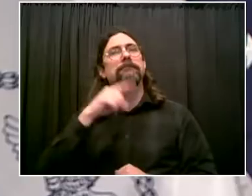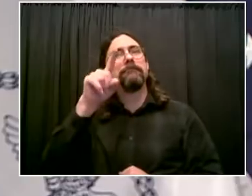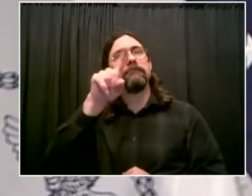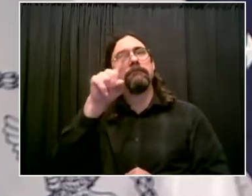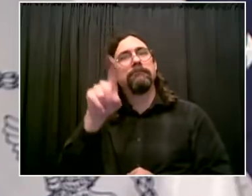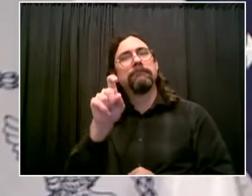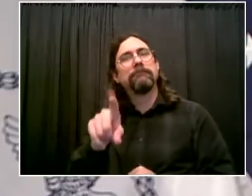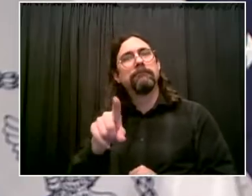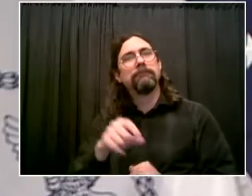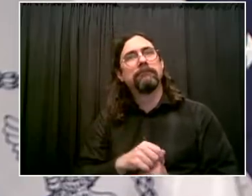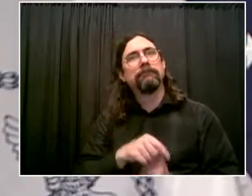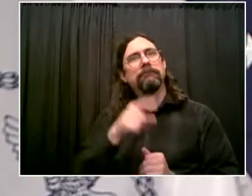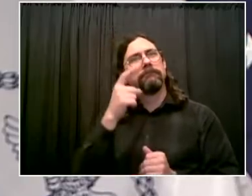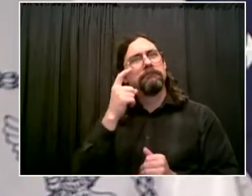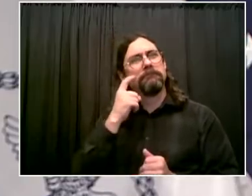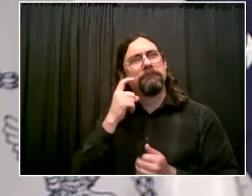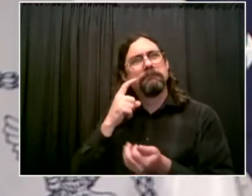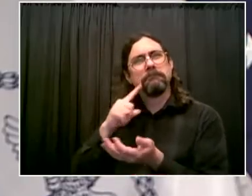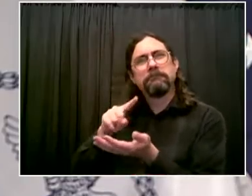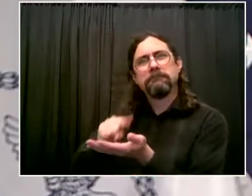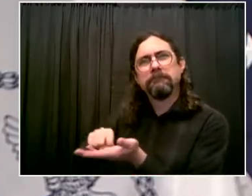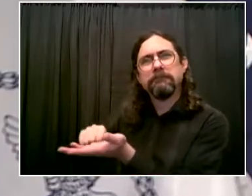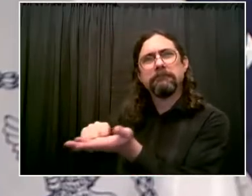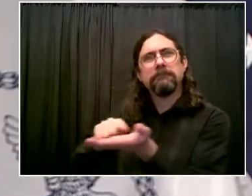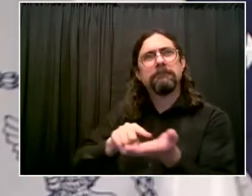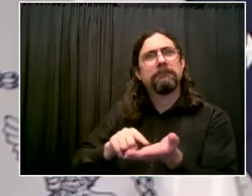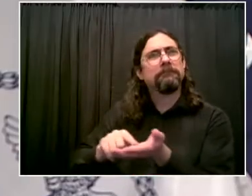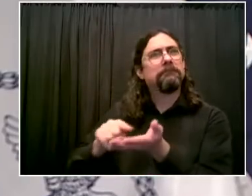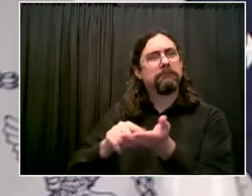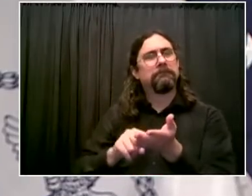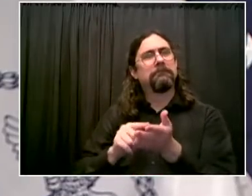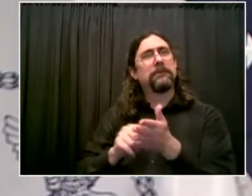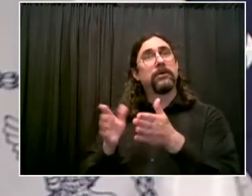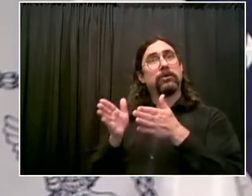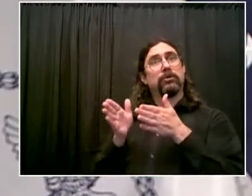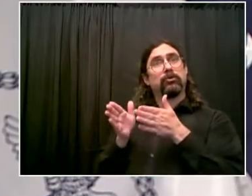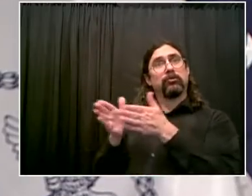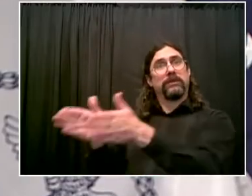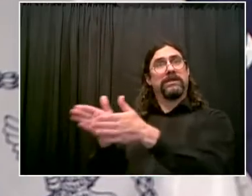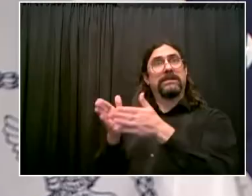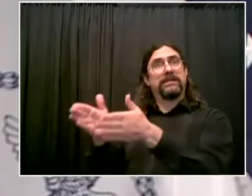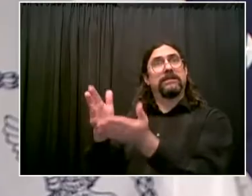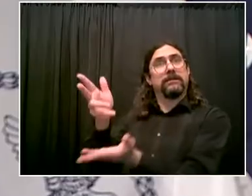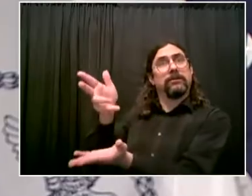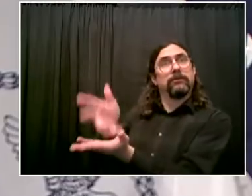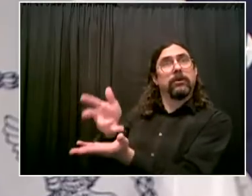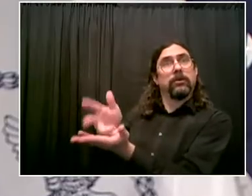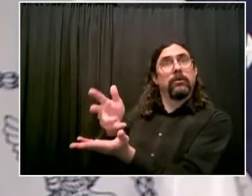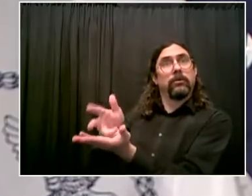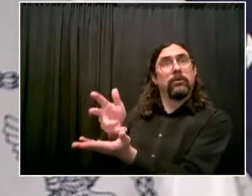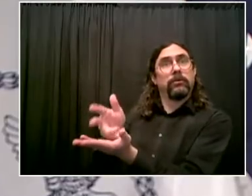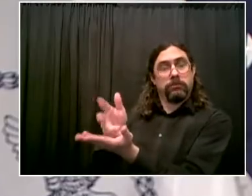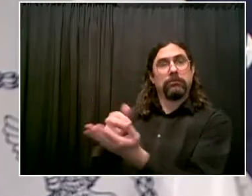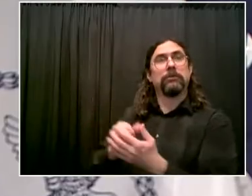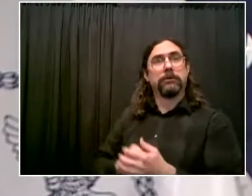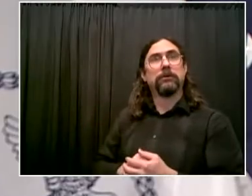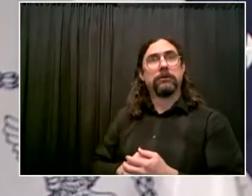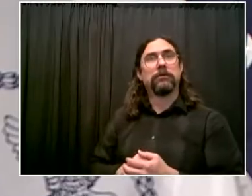THOUSAND PARKING SPOTS RESTAURANTS USED TO BE OPPOSED TO